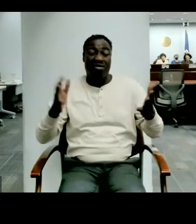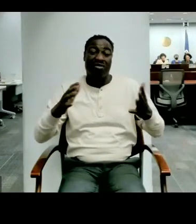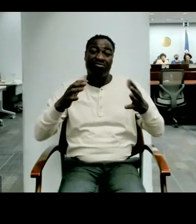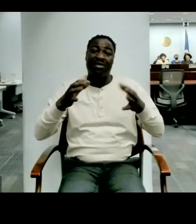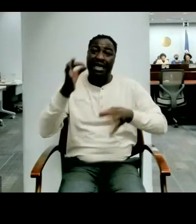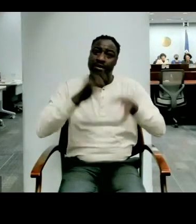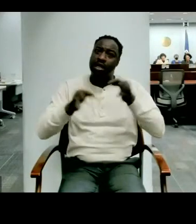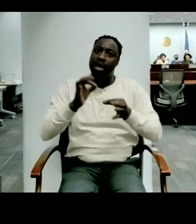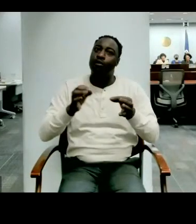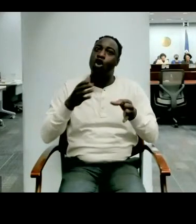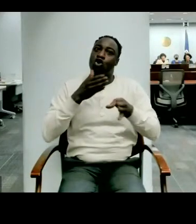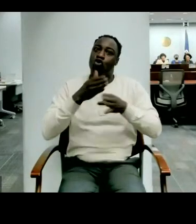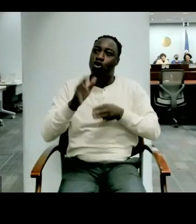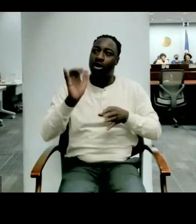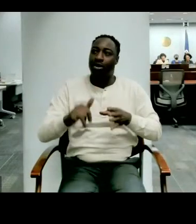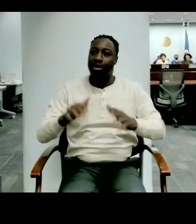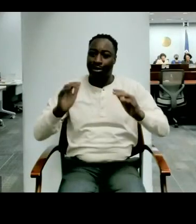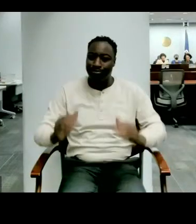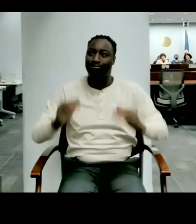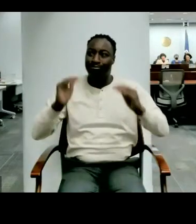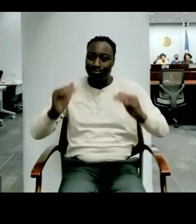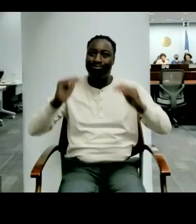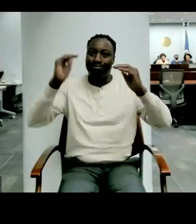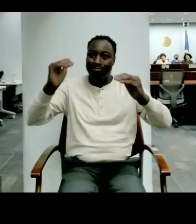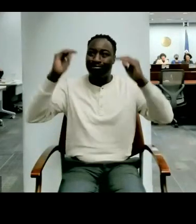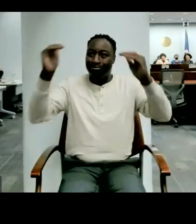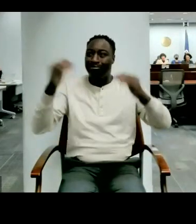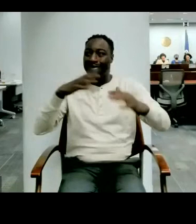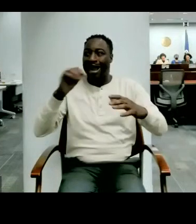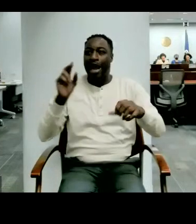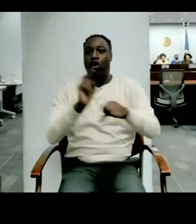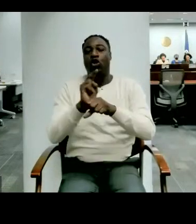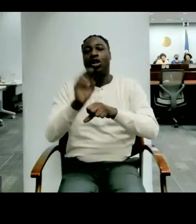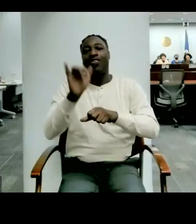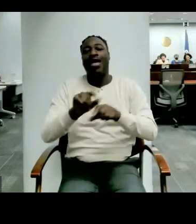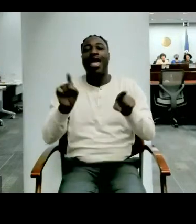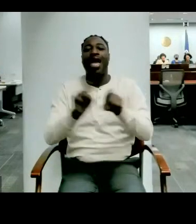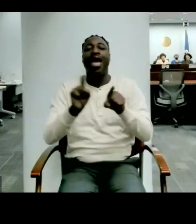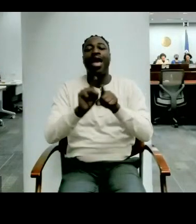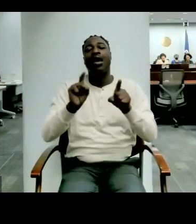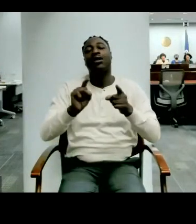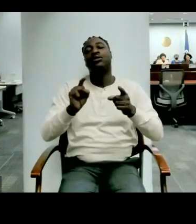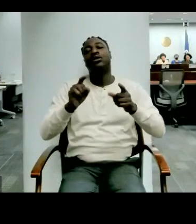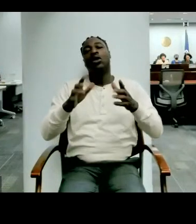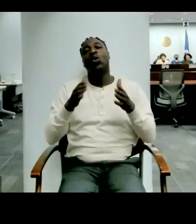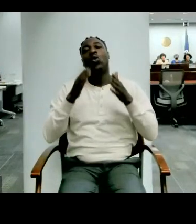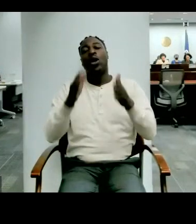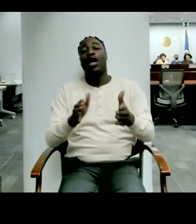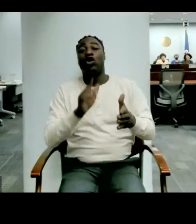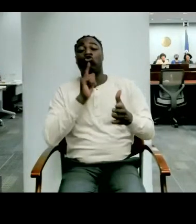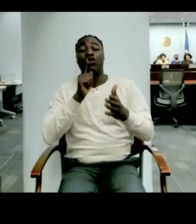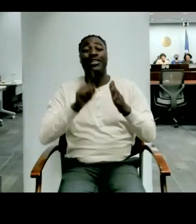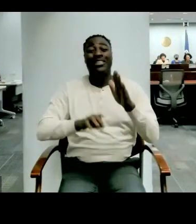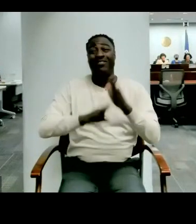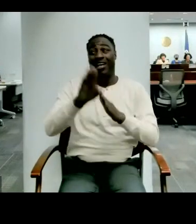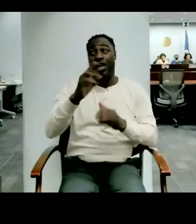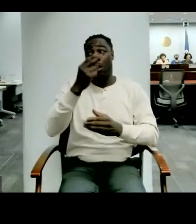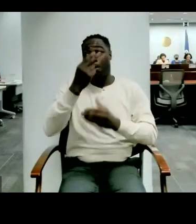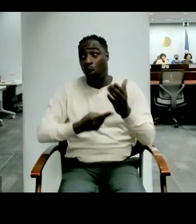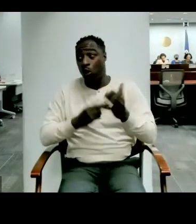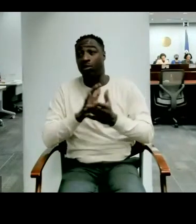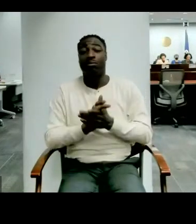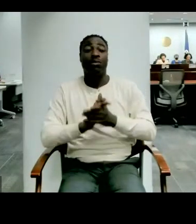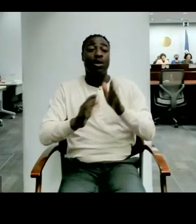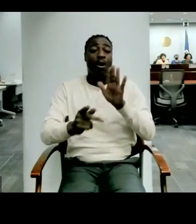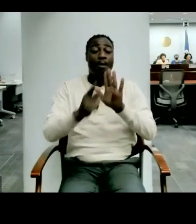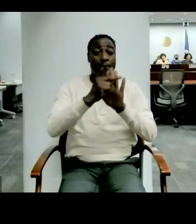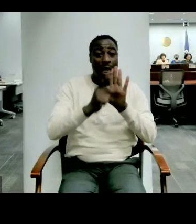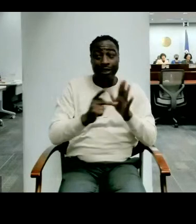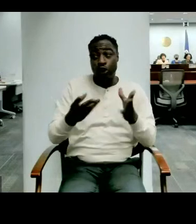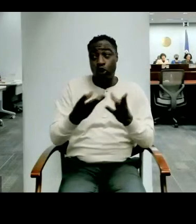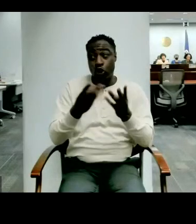And using that as a window to try to develop both policy solutions that get